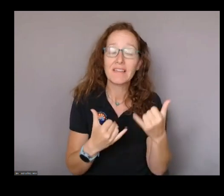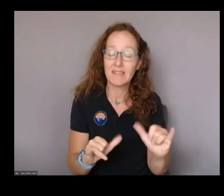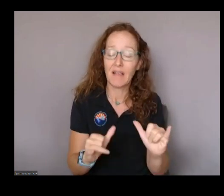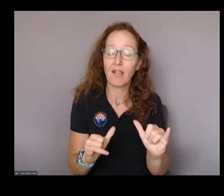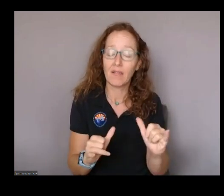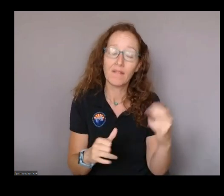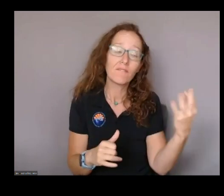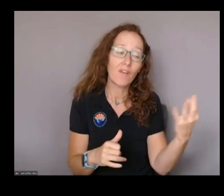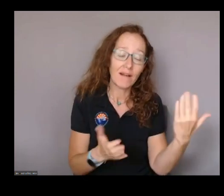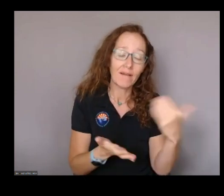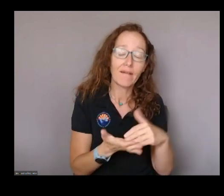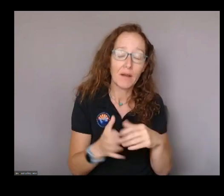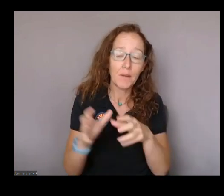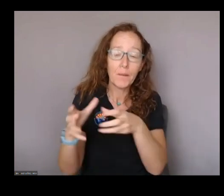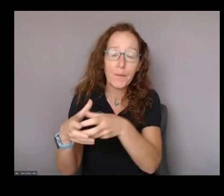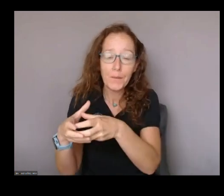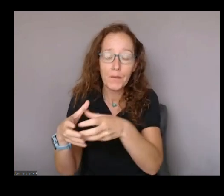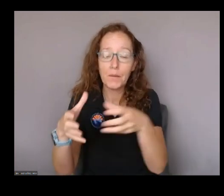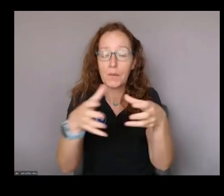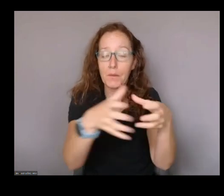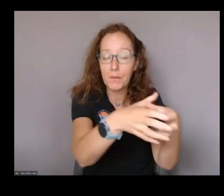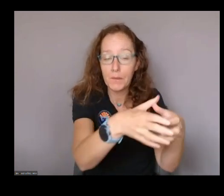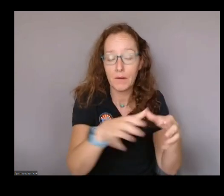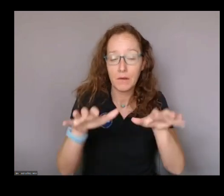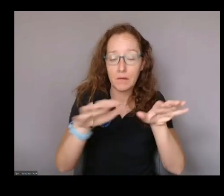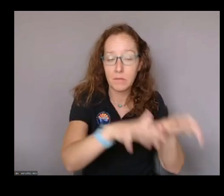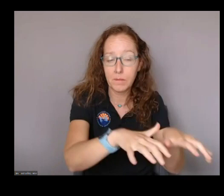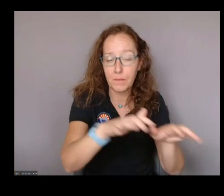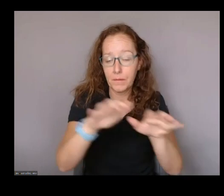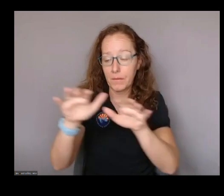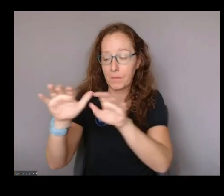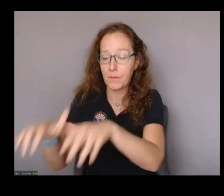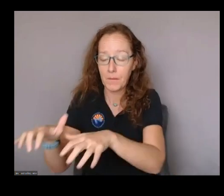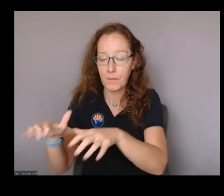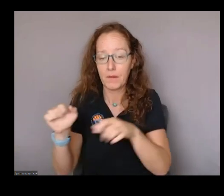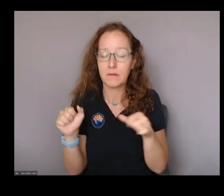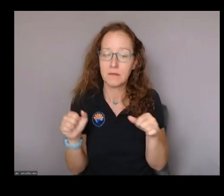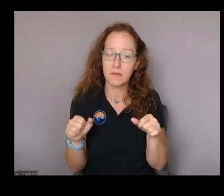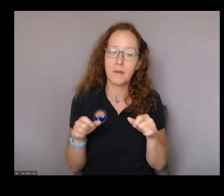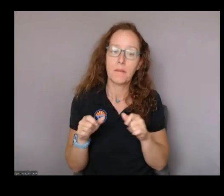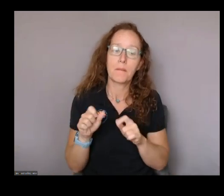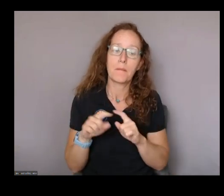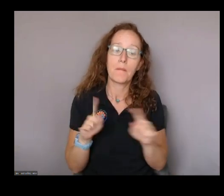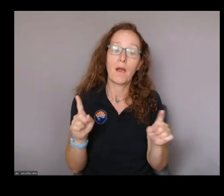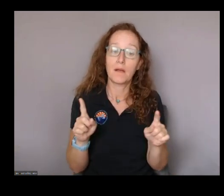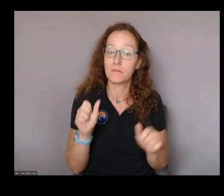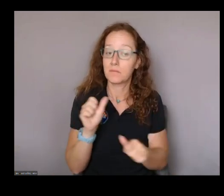looking right now most of the activity is probably going to be occurring over western parts of New Mexico. Much further off